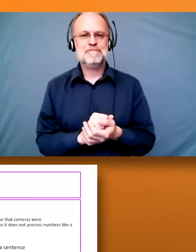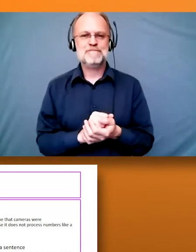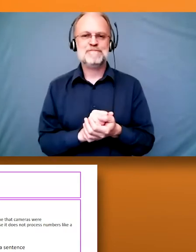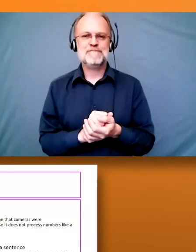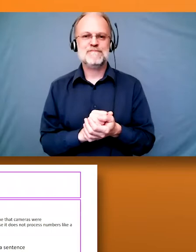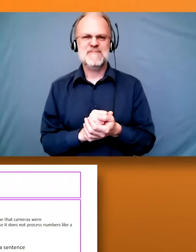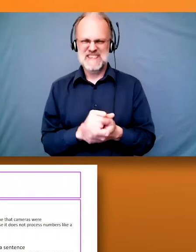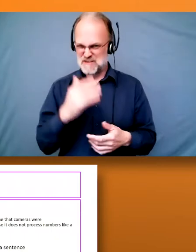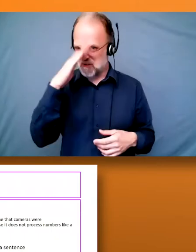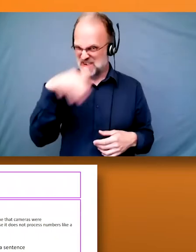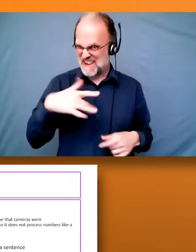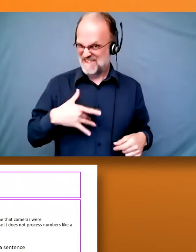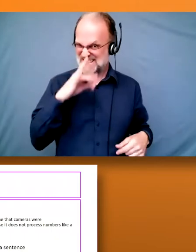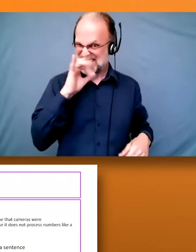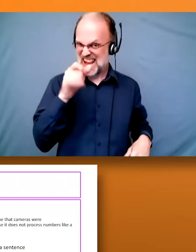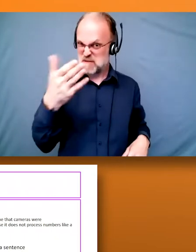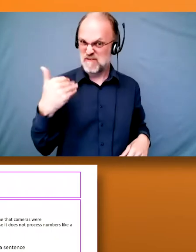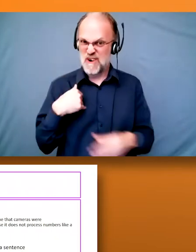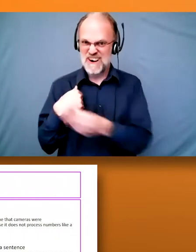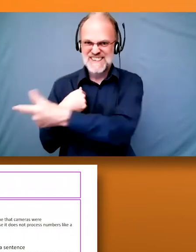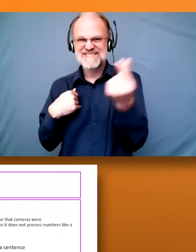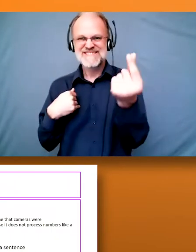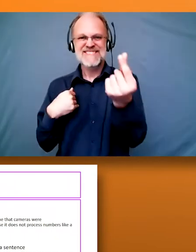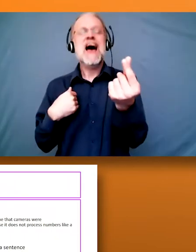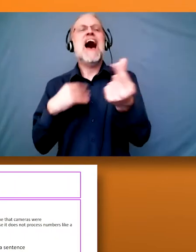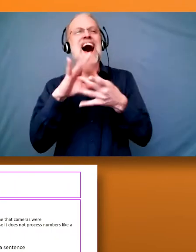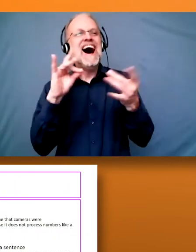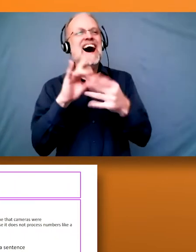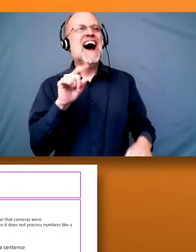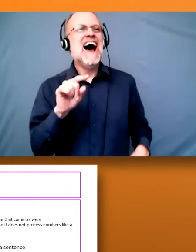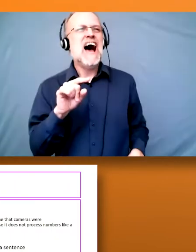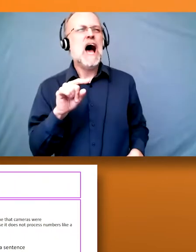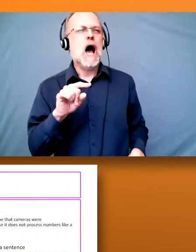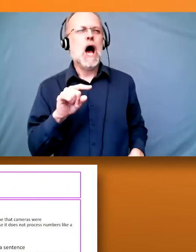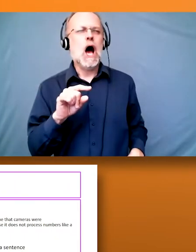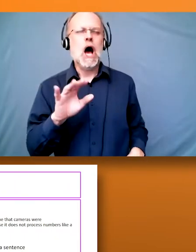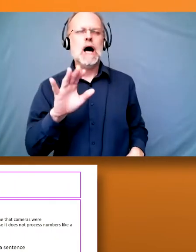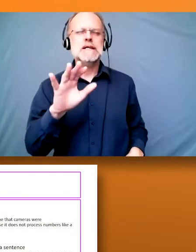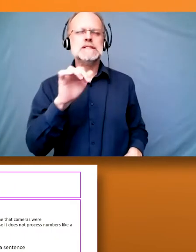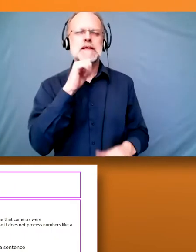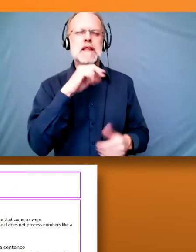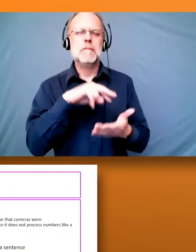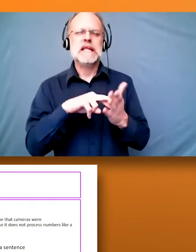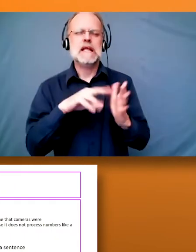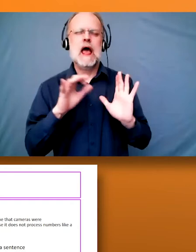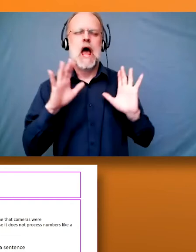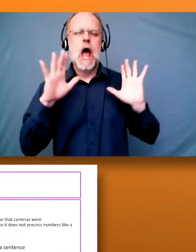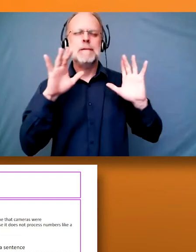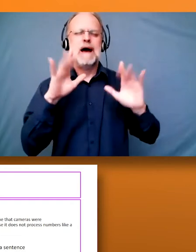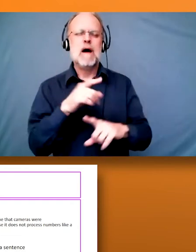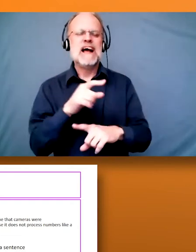And I think we probably all know what this feels like, when you pull a word, and all of a sudden you're like, "Wait, wait, wait. I know that's not the meaning that I was trying to get."